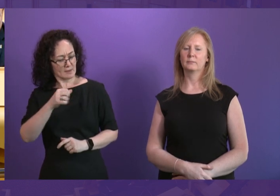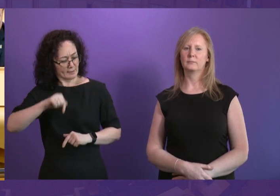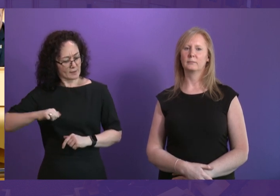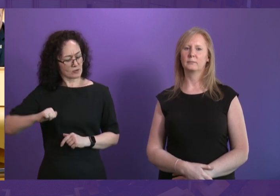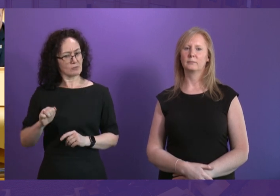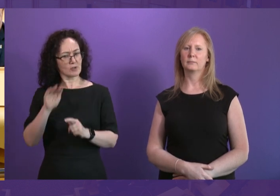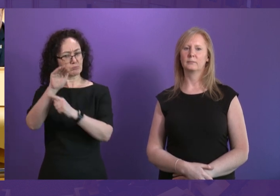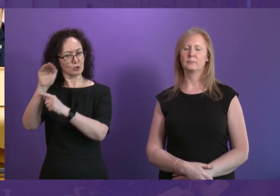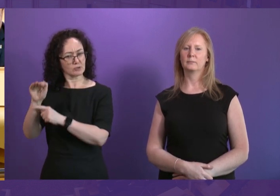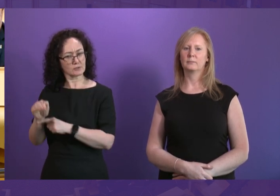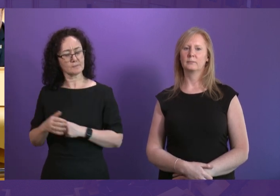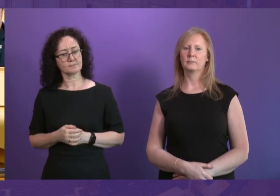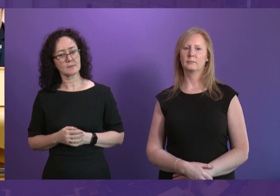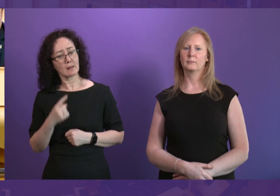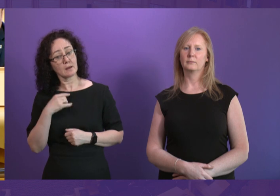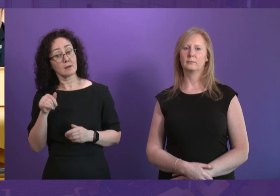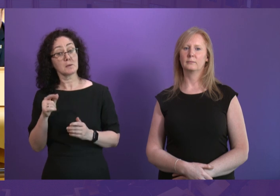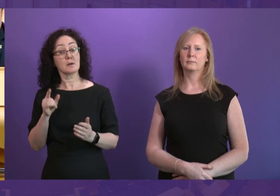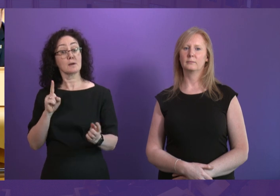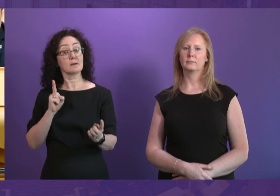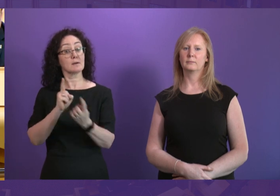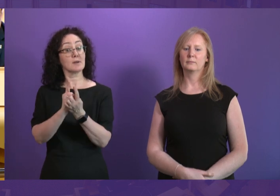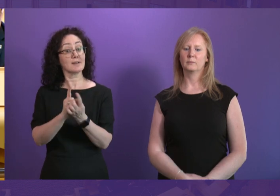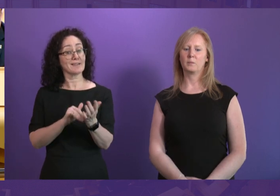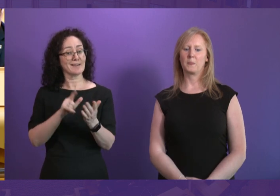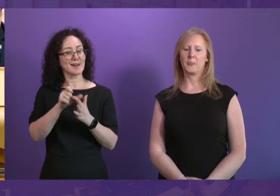on Monday, I ran into Jack McConnell at Edinburgh airport, and he reminded me how important